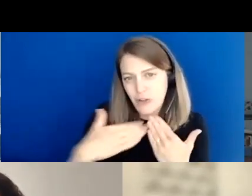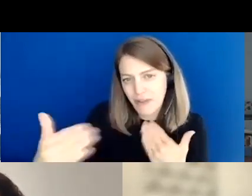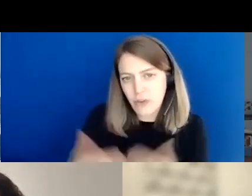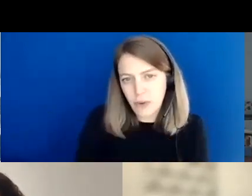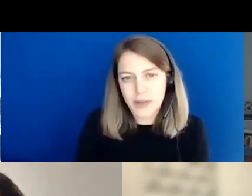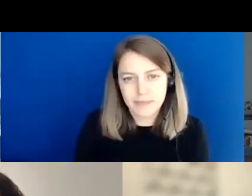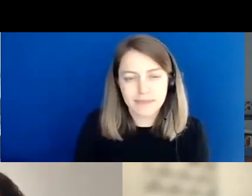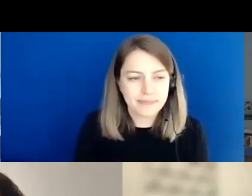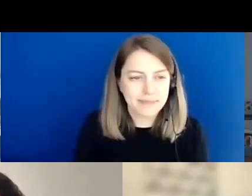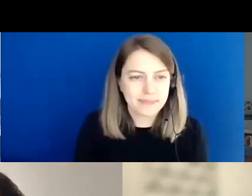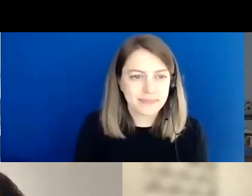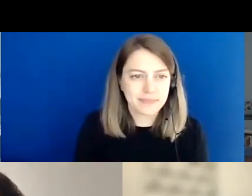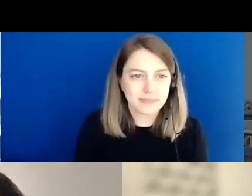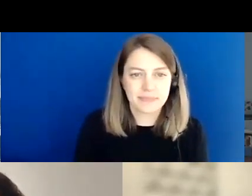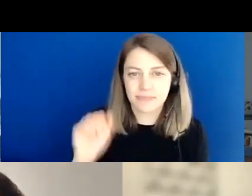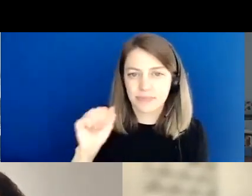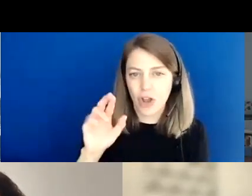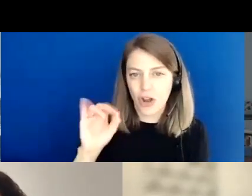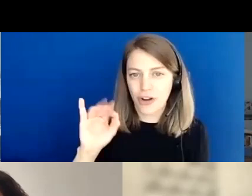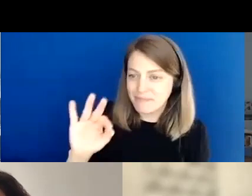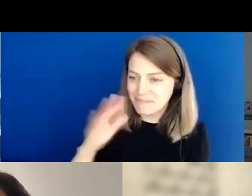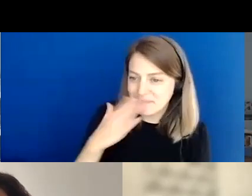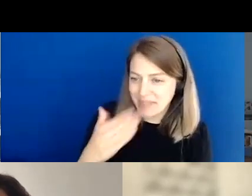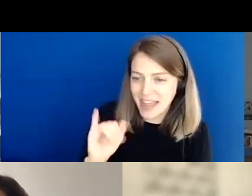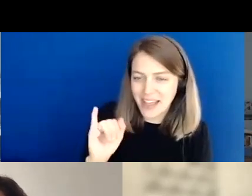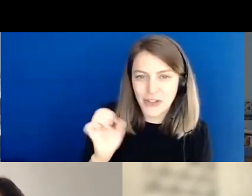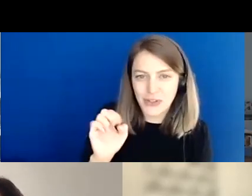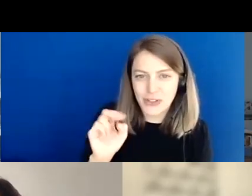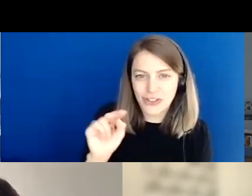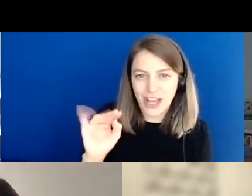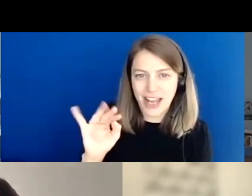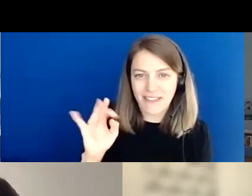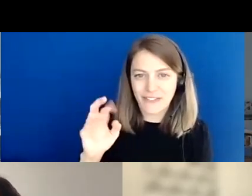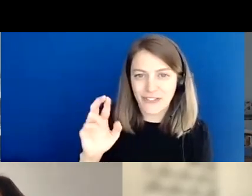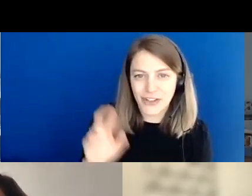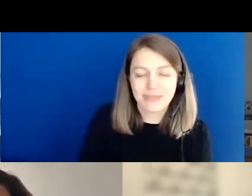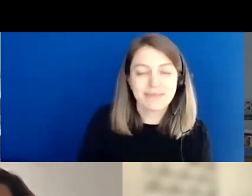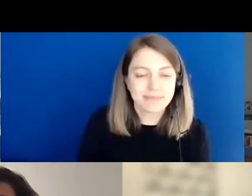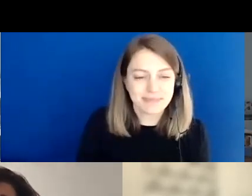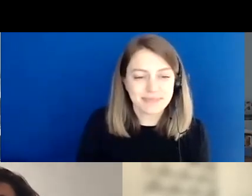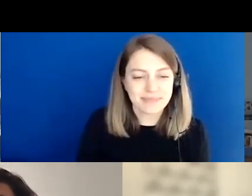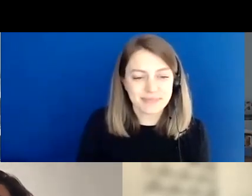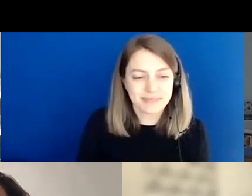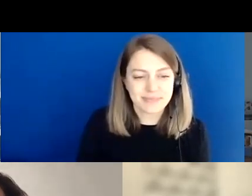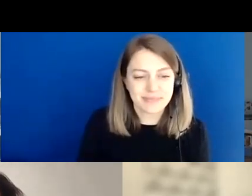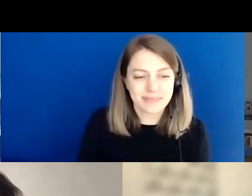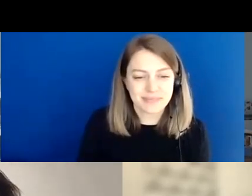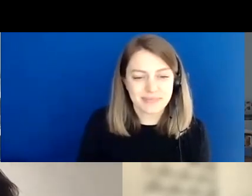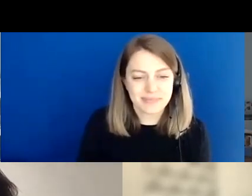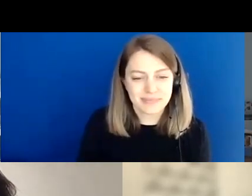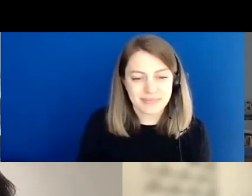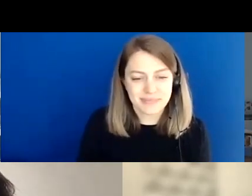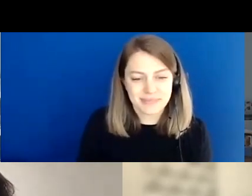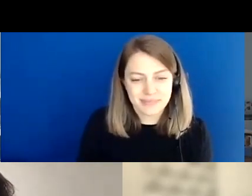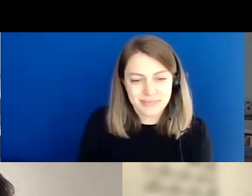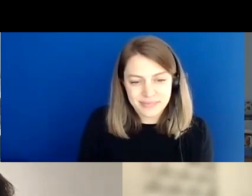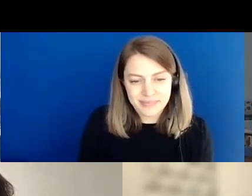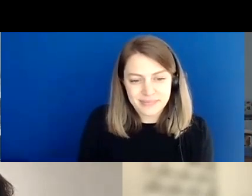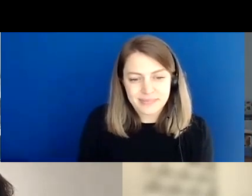Thank you Jennifer. Finn, I want to turn to you. I think you're very aware of the fact that